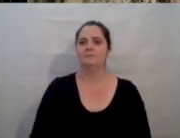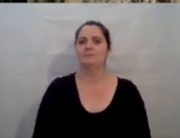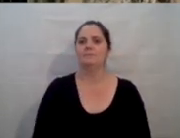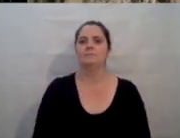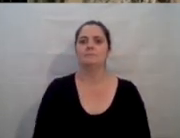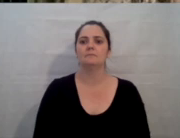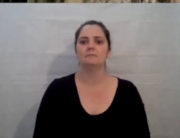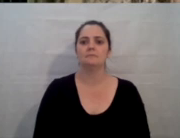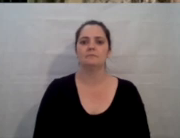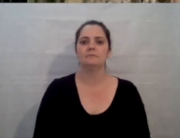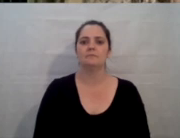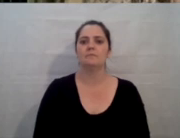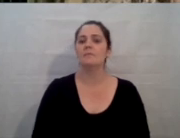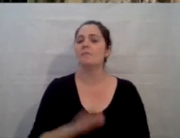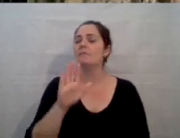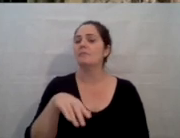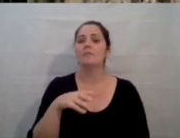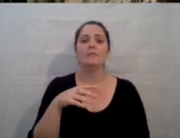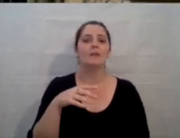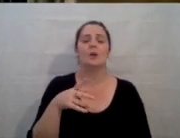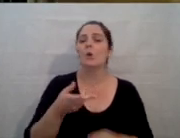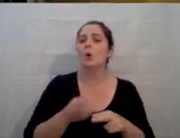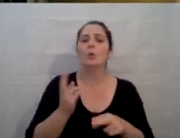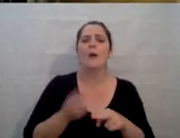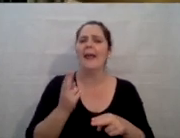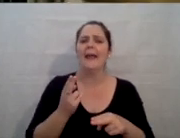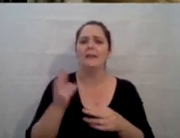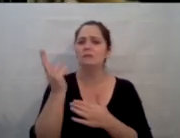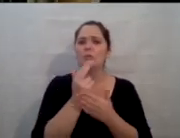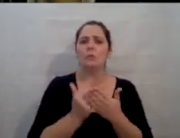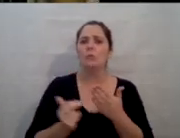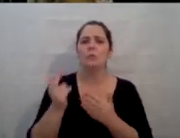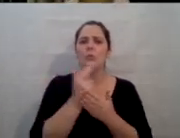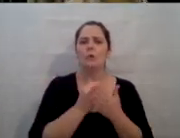So again, very very quick, very loose, to map that overall body.